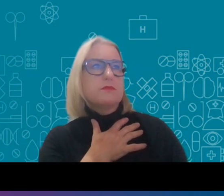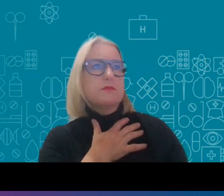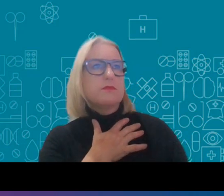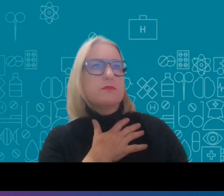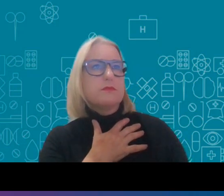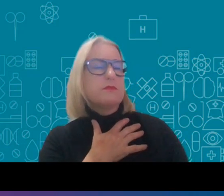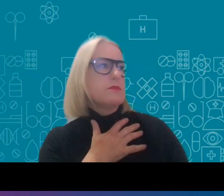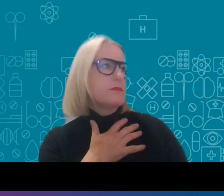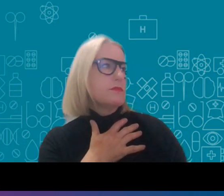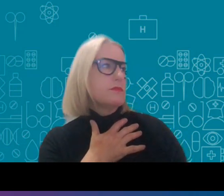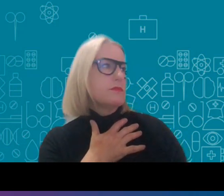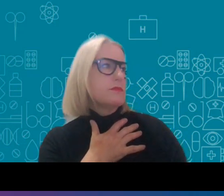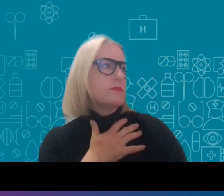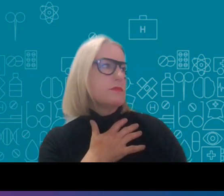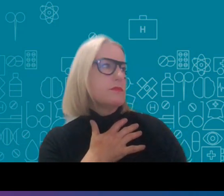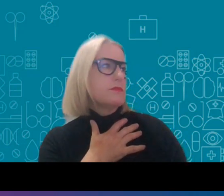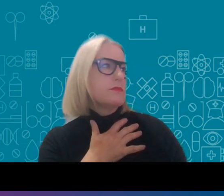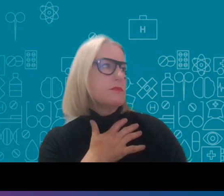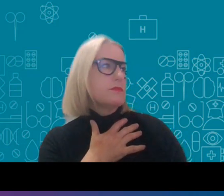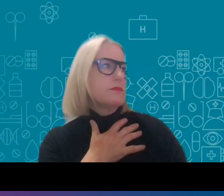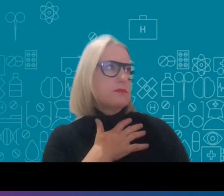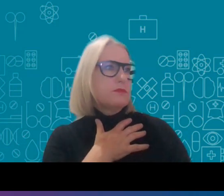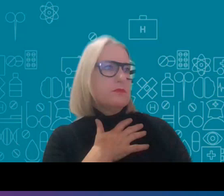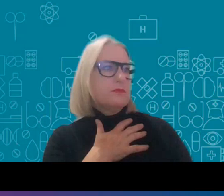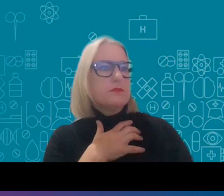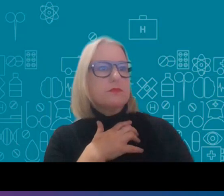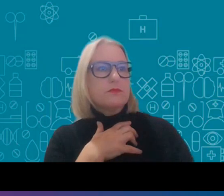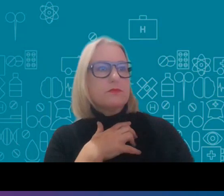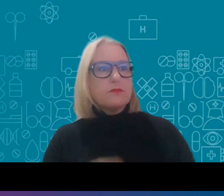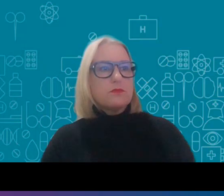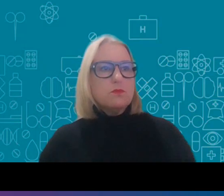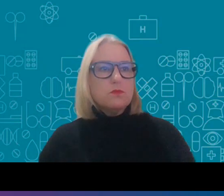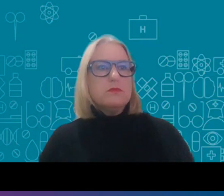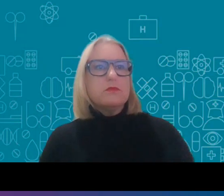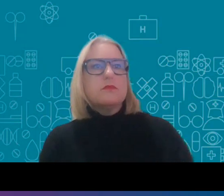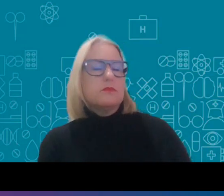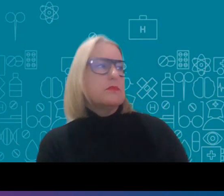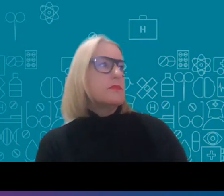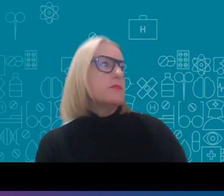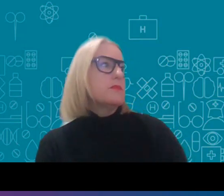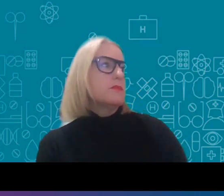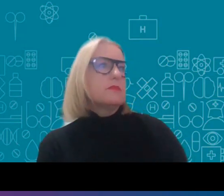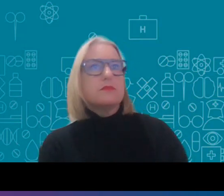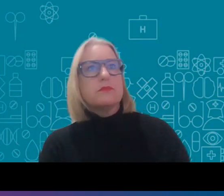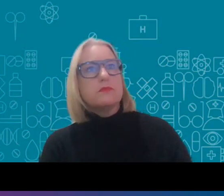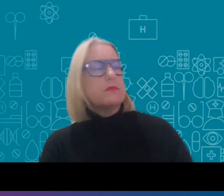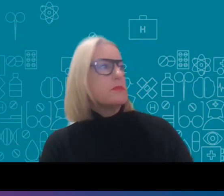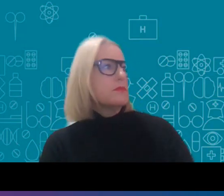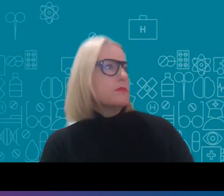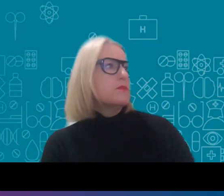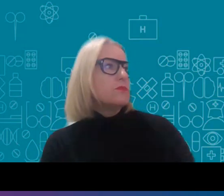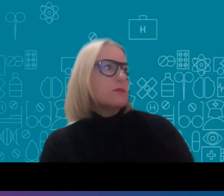beds is it safe to have in a residential care home. And so we obviously want to make sure that regardless